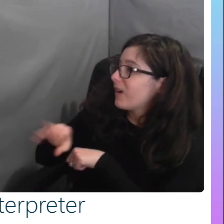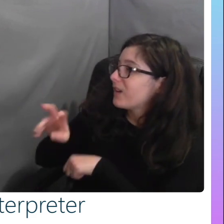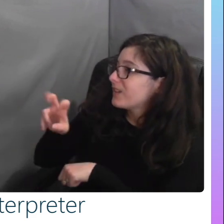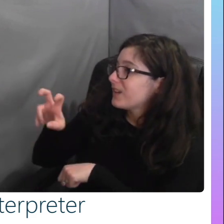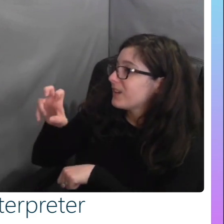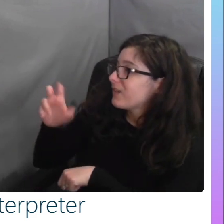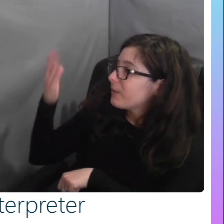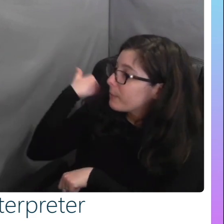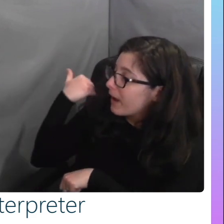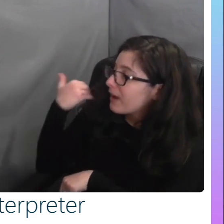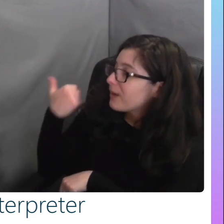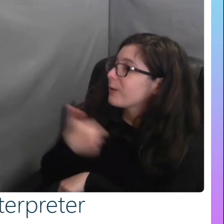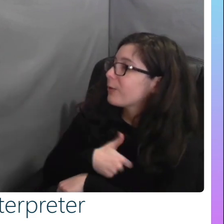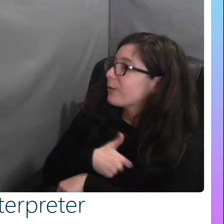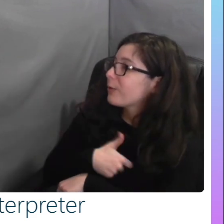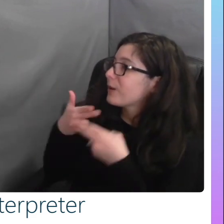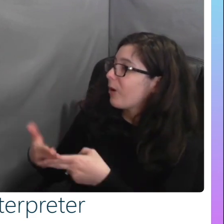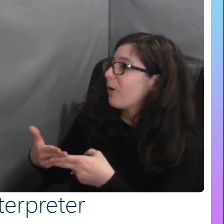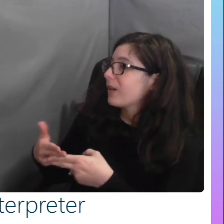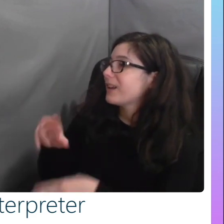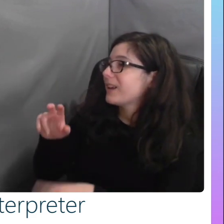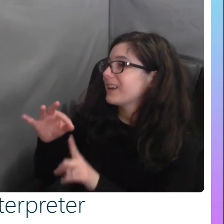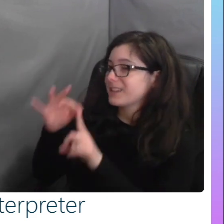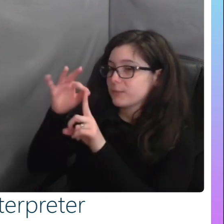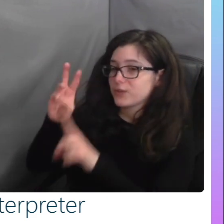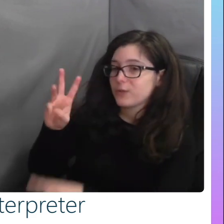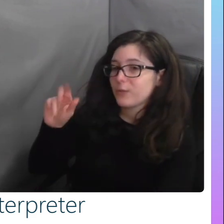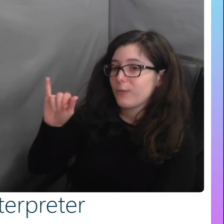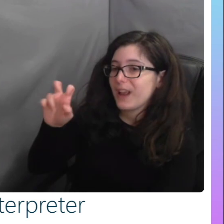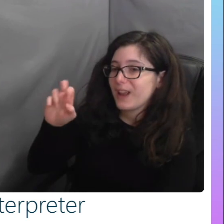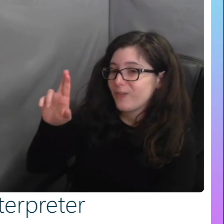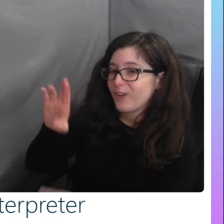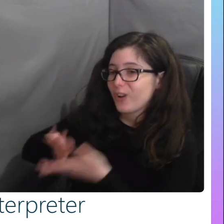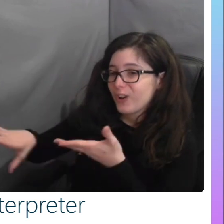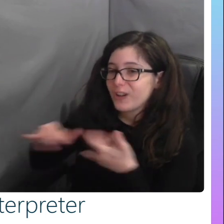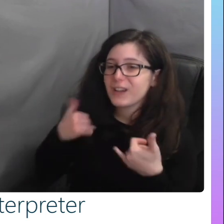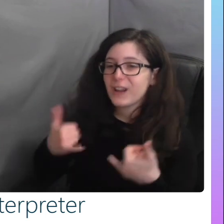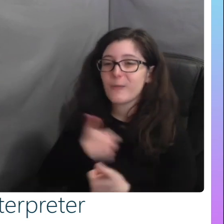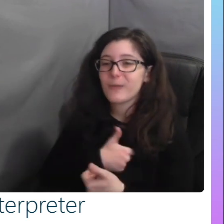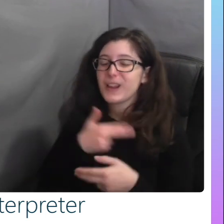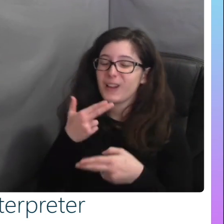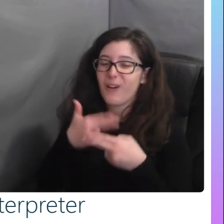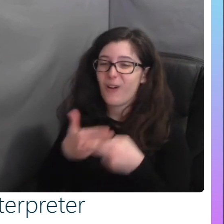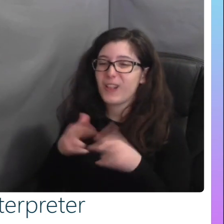and then we started calling it the W word, right, like it's really easy to call it undue burden